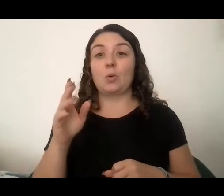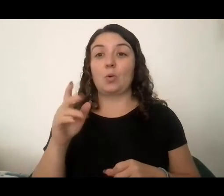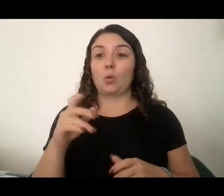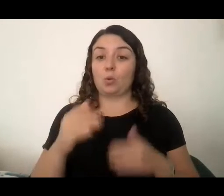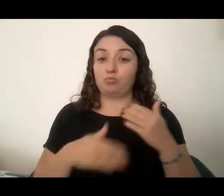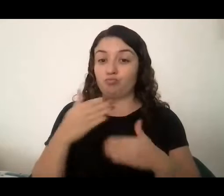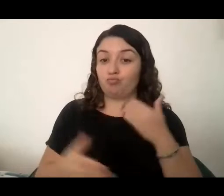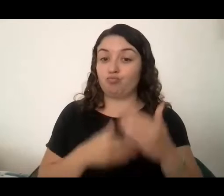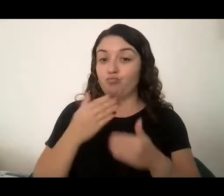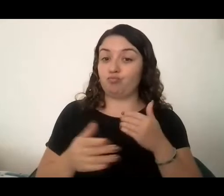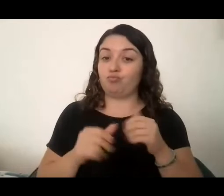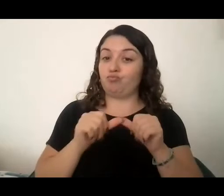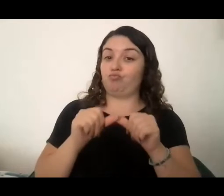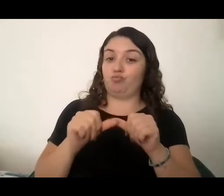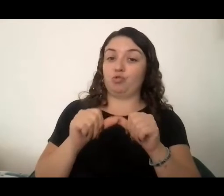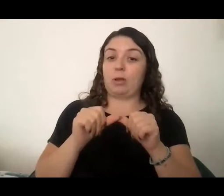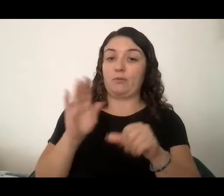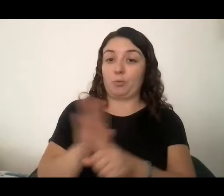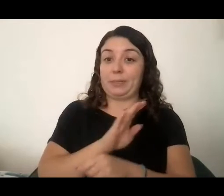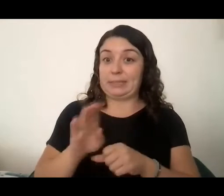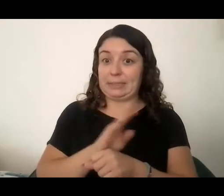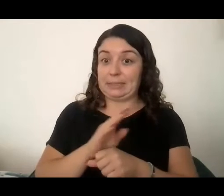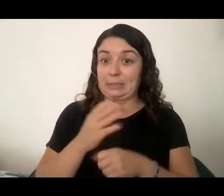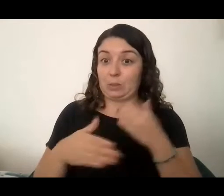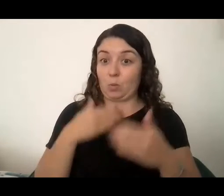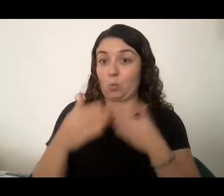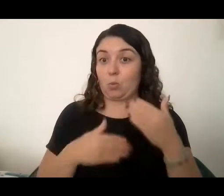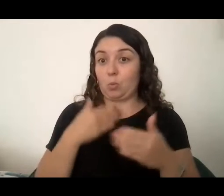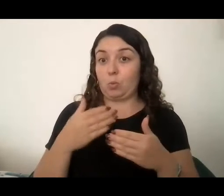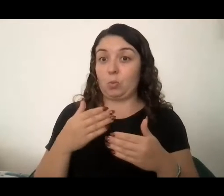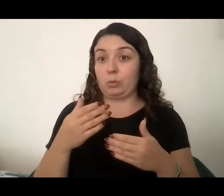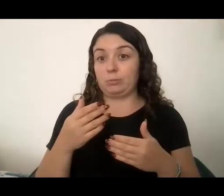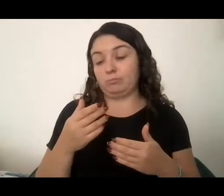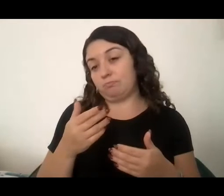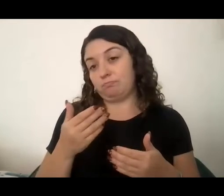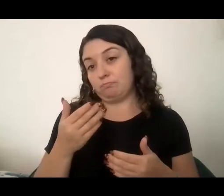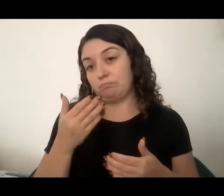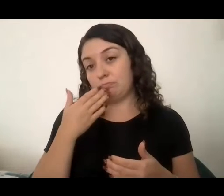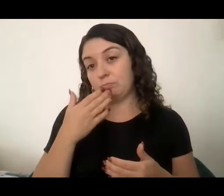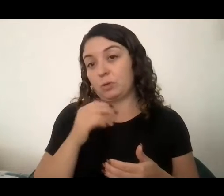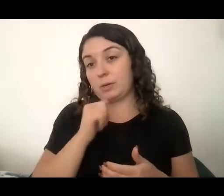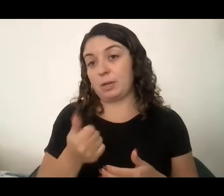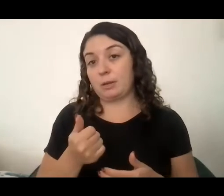you are going with your business or not. >> CIARA LADROMA: Perfect. Thank you.